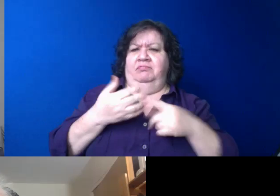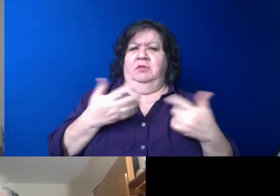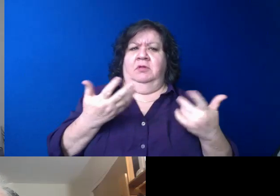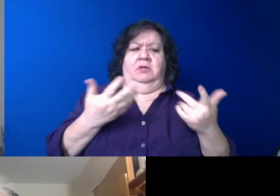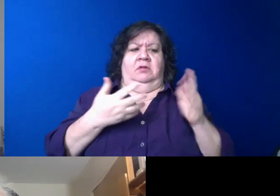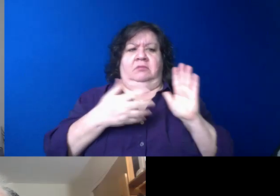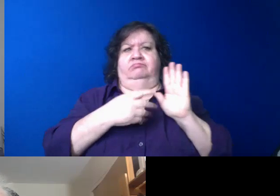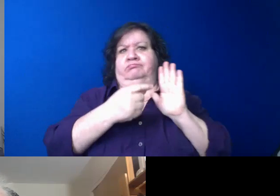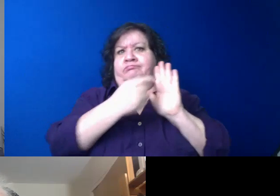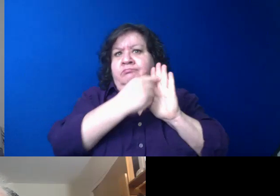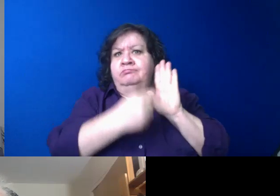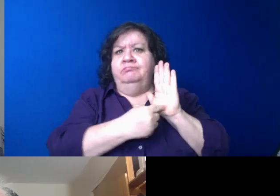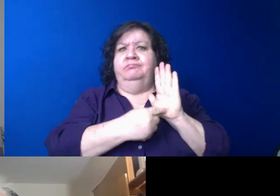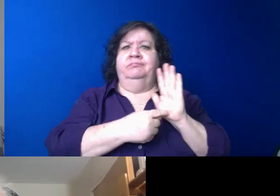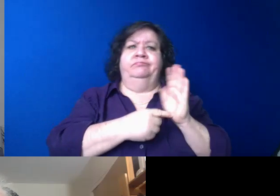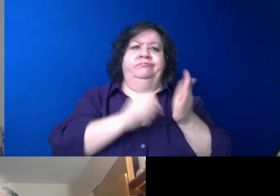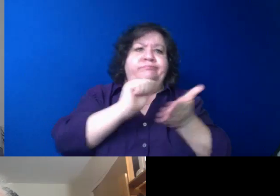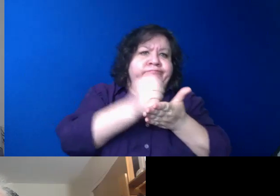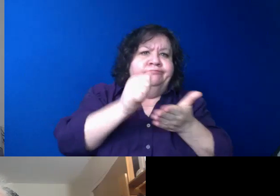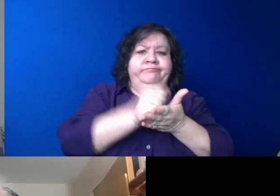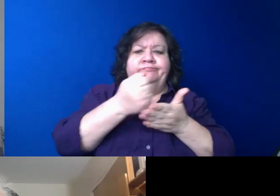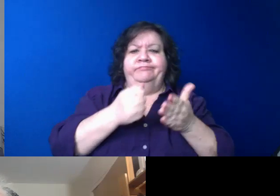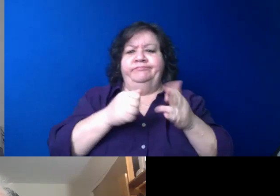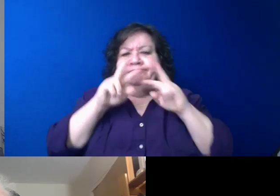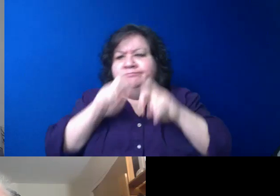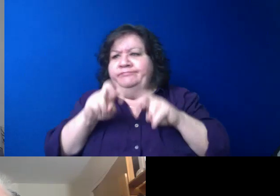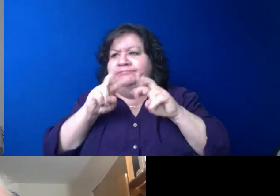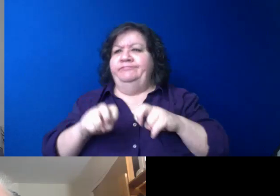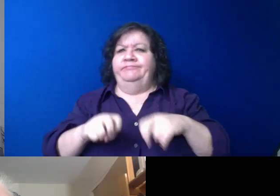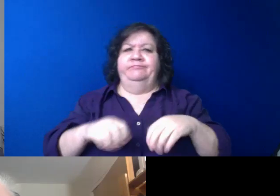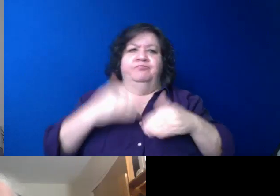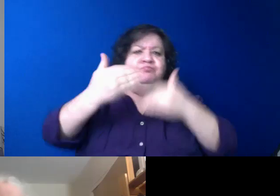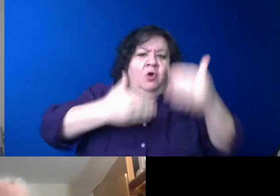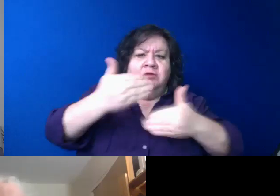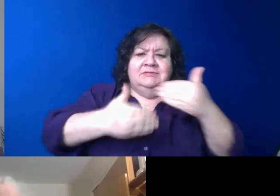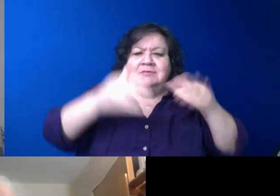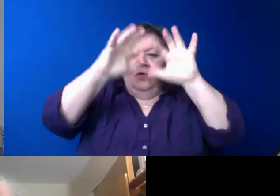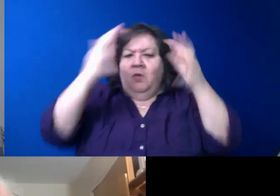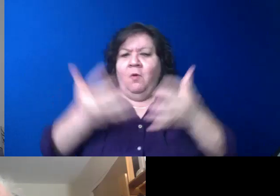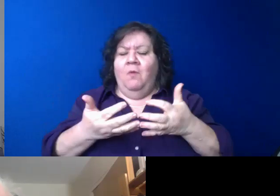maybe local levels as far as we know i know that not all of that has been properly maybe documented